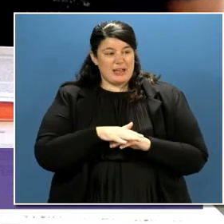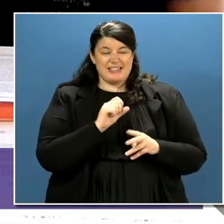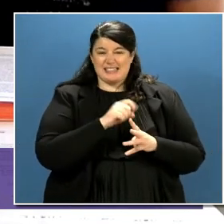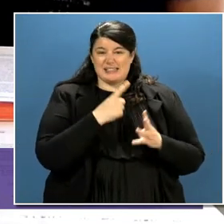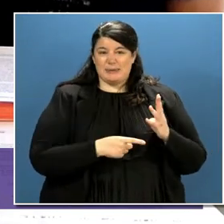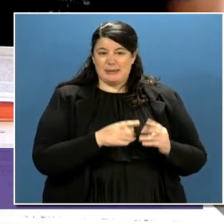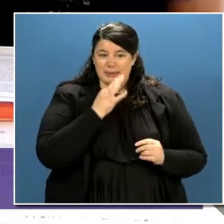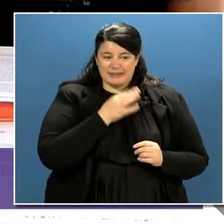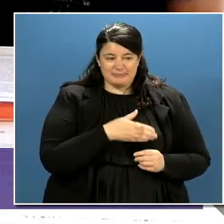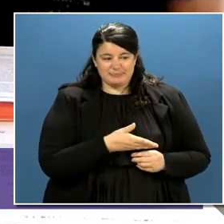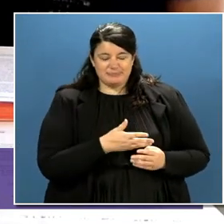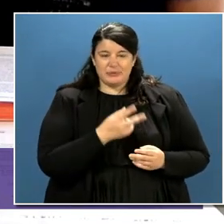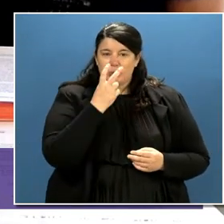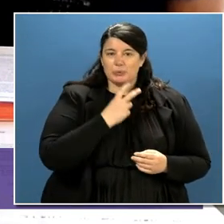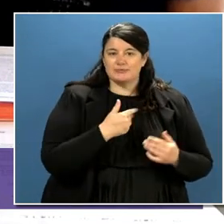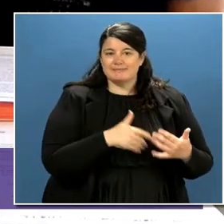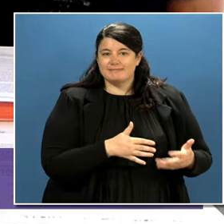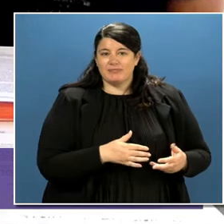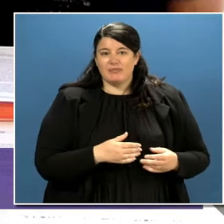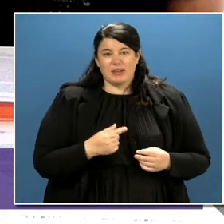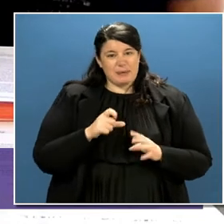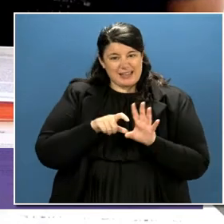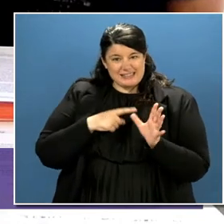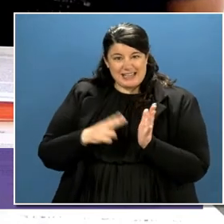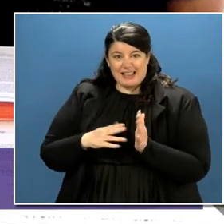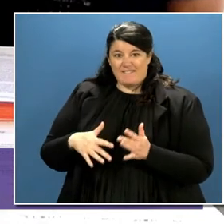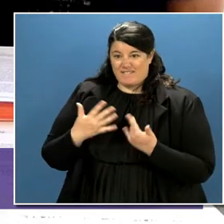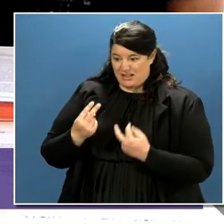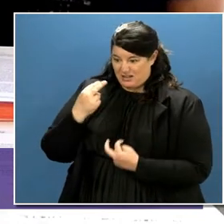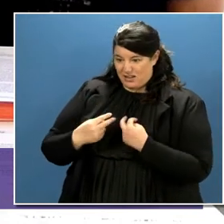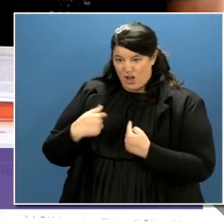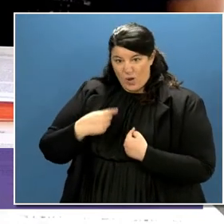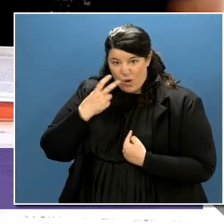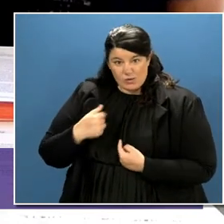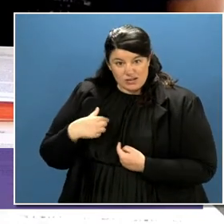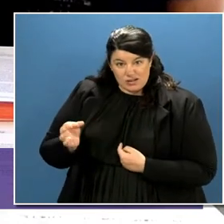And that's not how he perceived either himself or the disability community, and